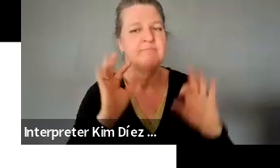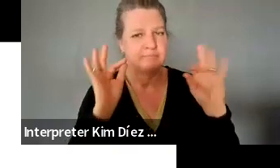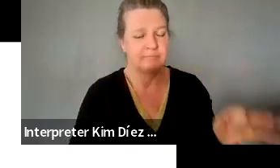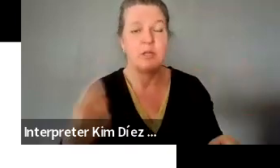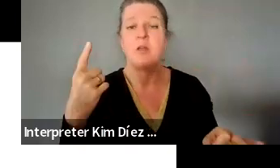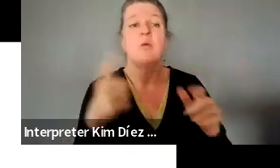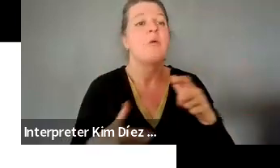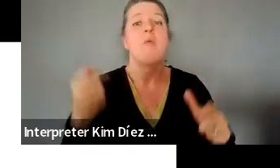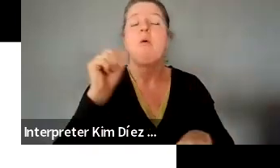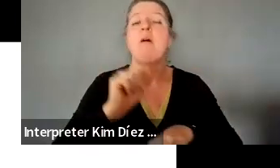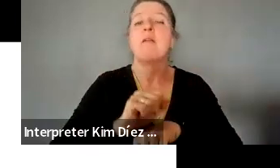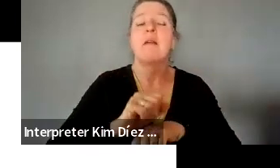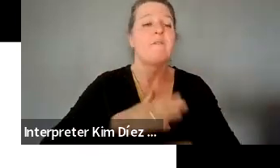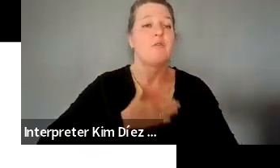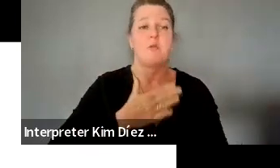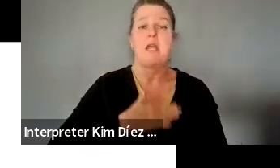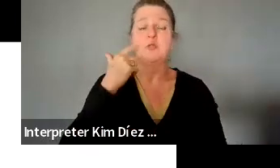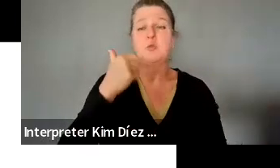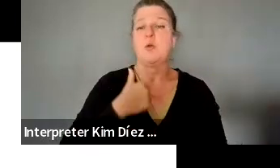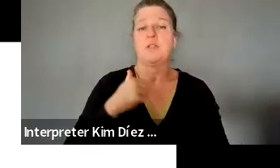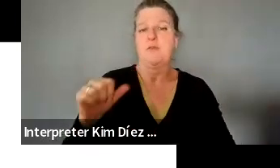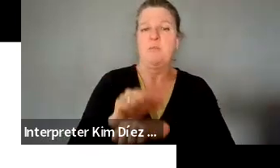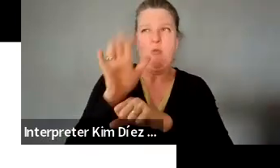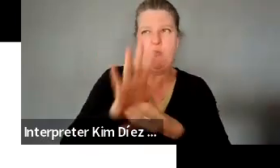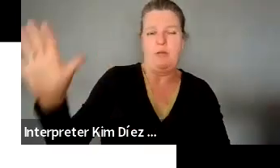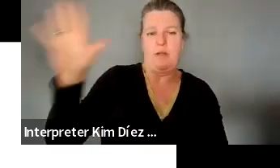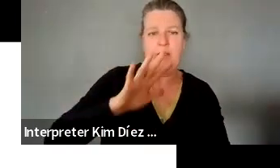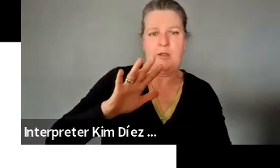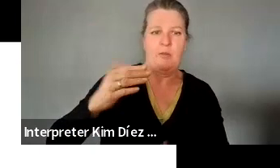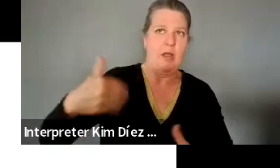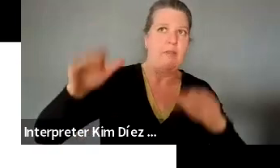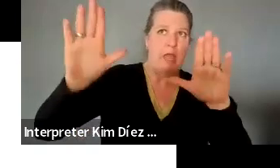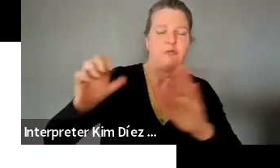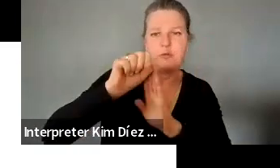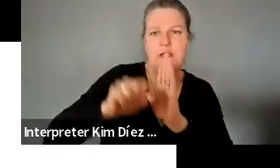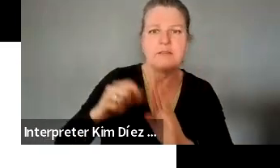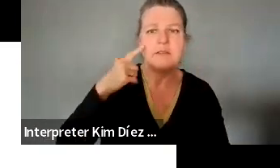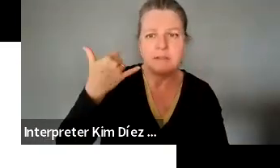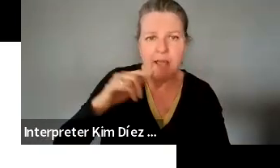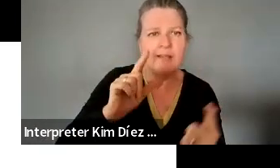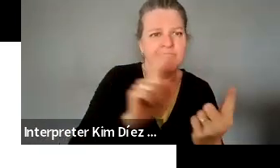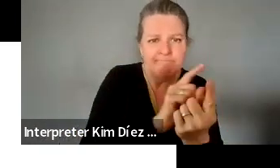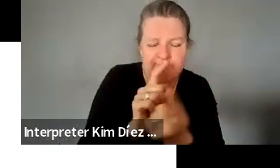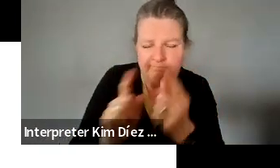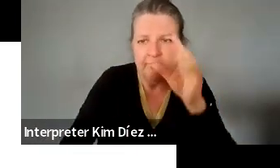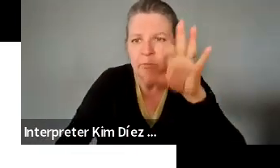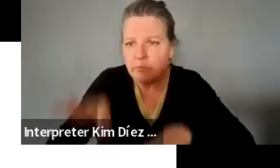in doing work around the great state of California is meeting, discovering how much incredible talent